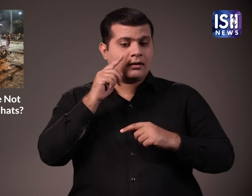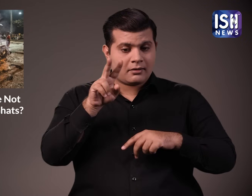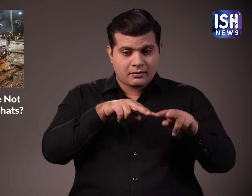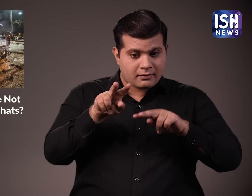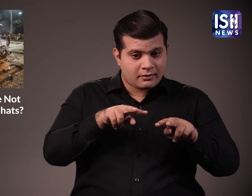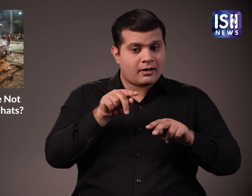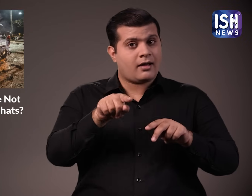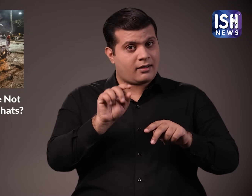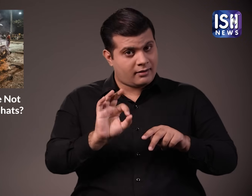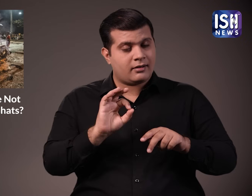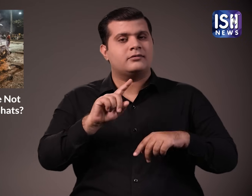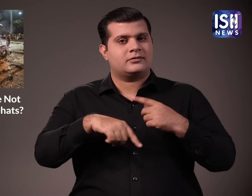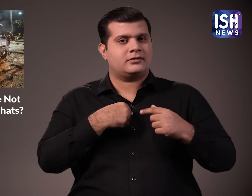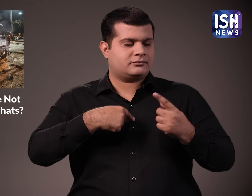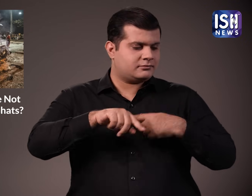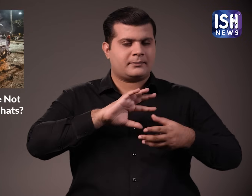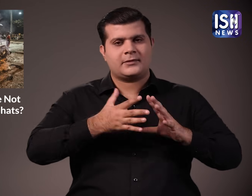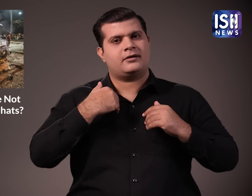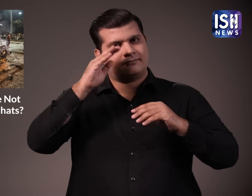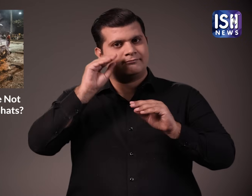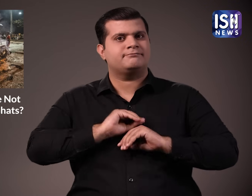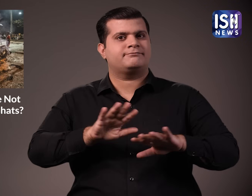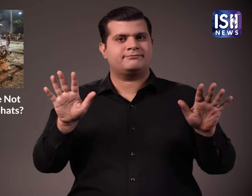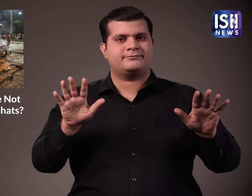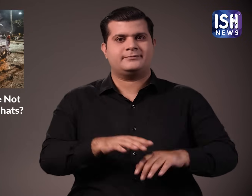We will then make a video and share it with you all.